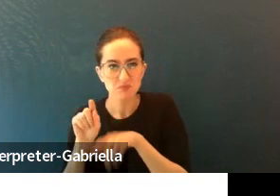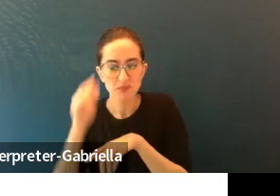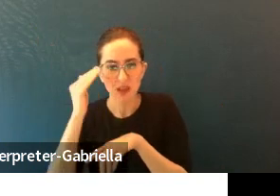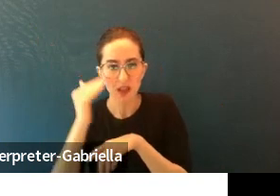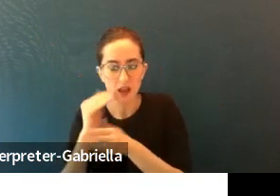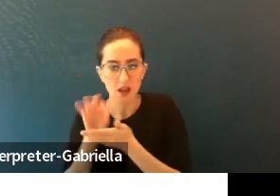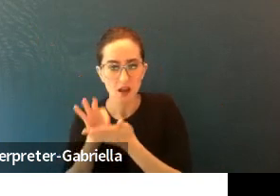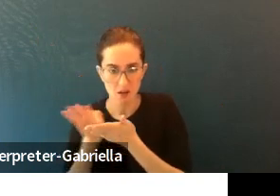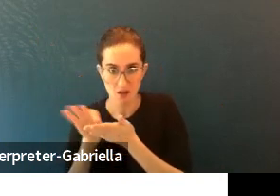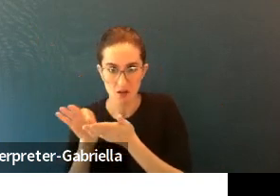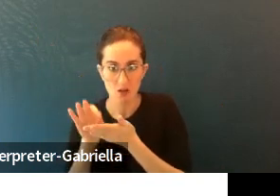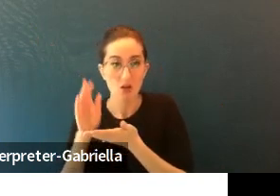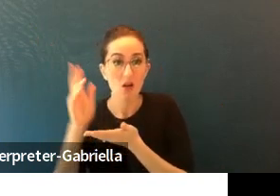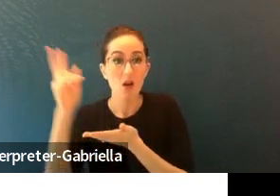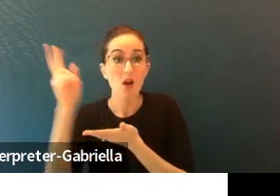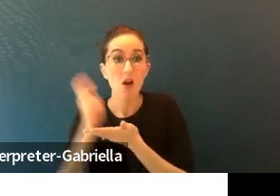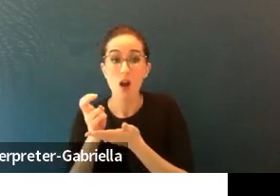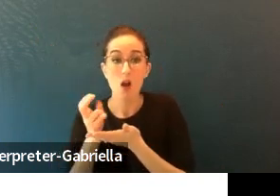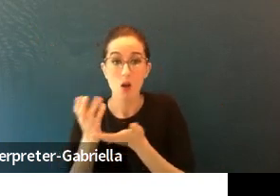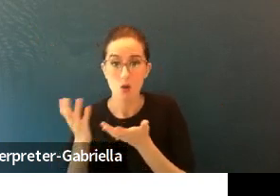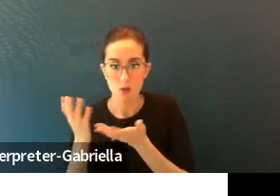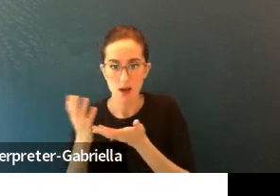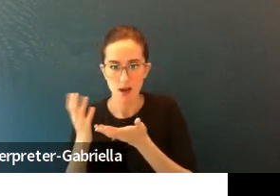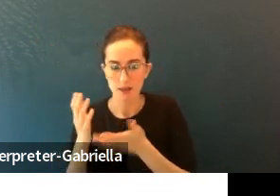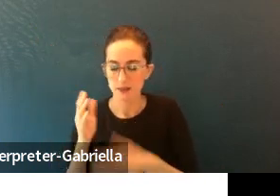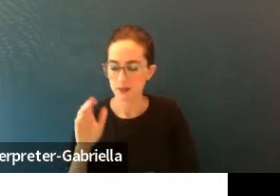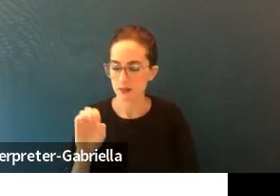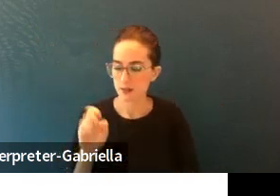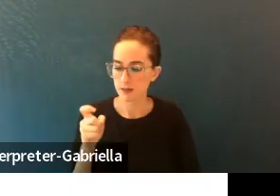it downloaded an Excel file. So I think I have to stop and share